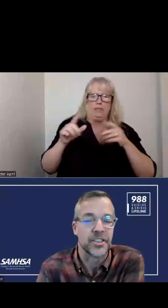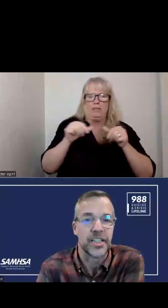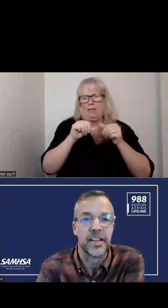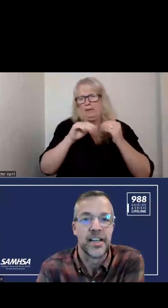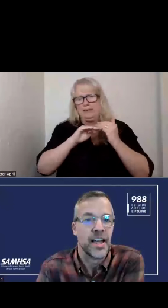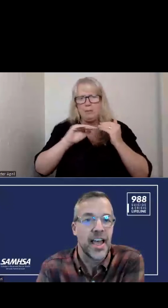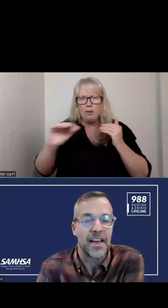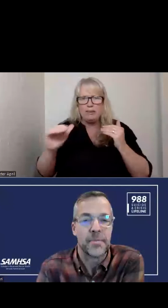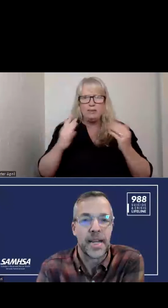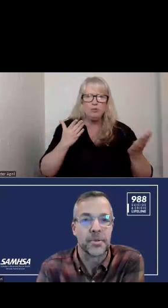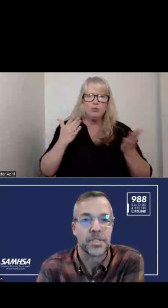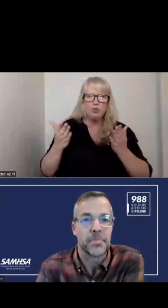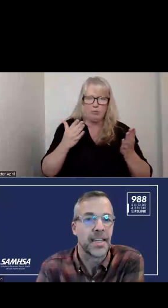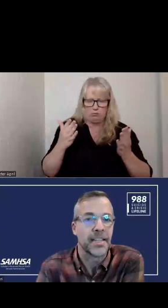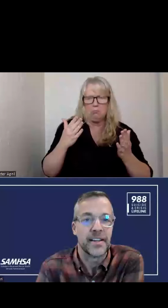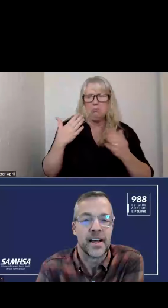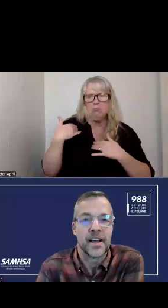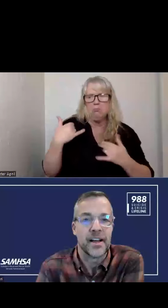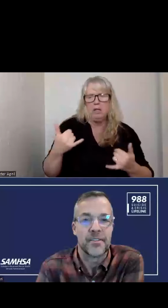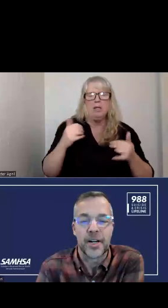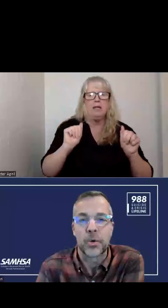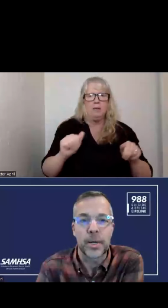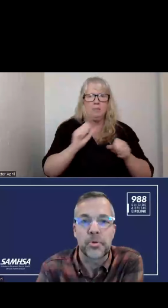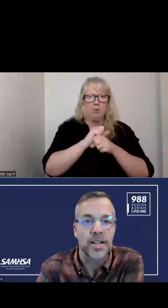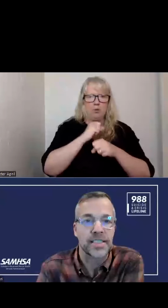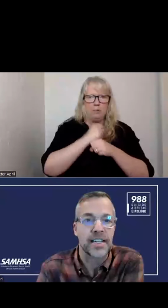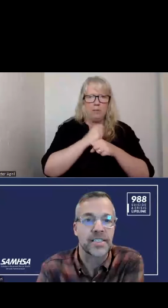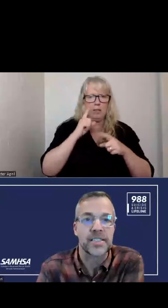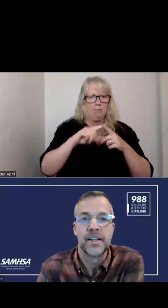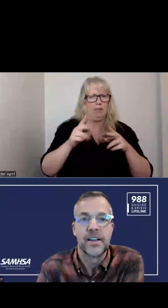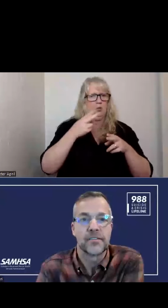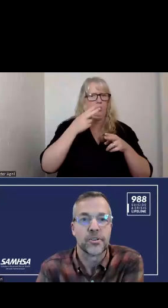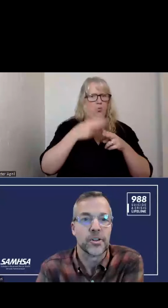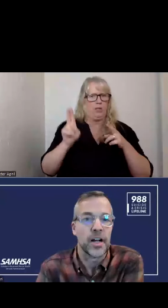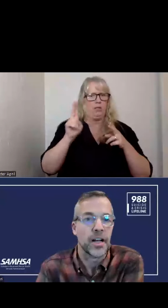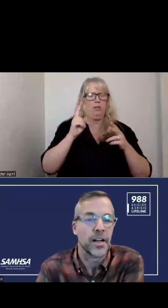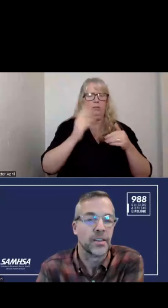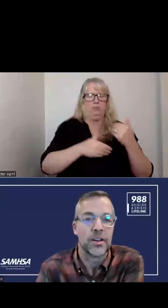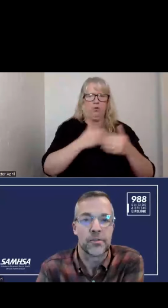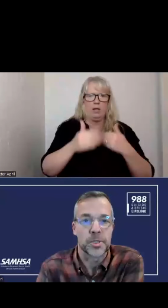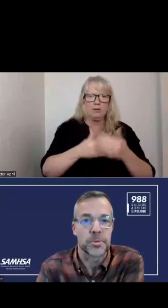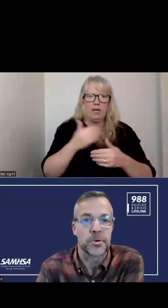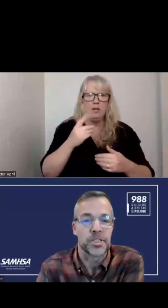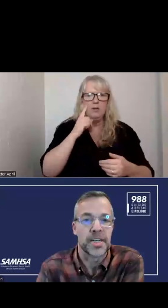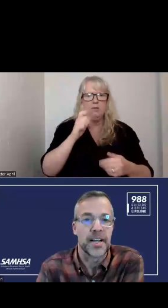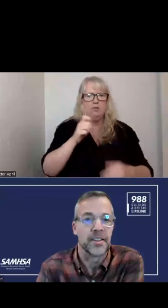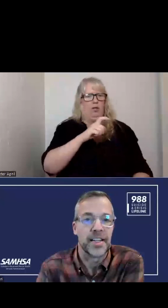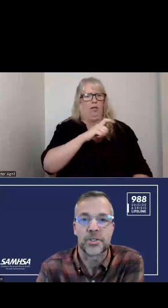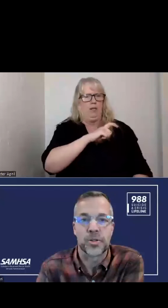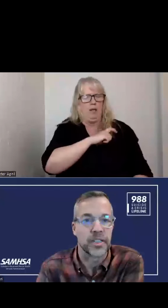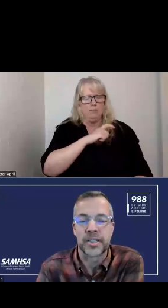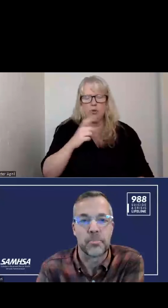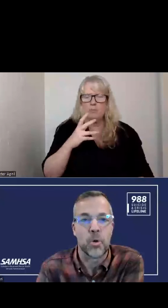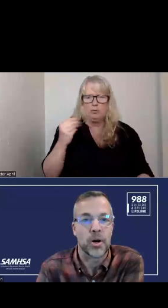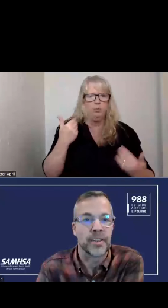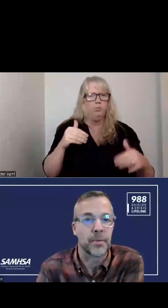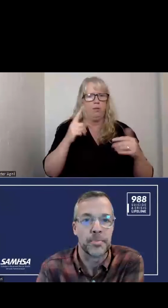CAN MAKE IT A QUICK PROCESS FOR LAW ENFORCEMENT AND IT IS IMPORTANT THAT